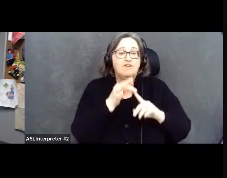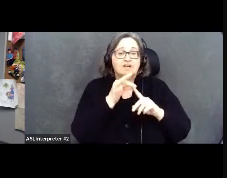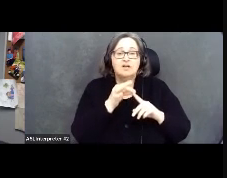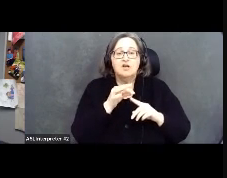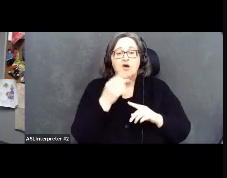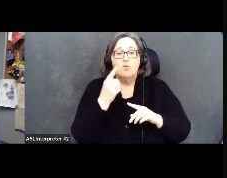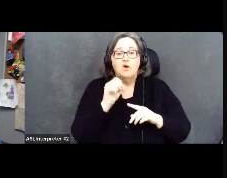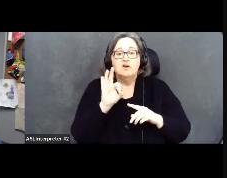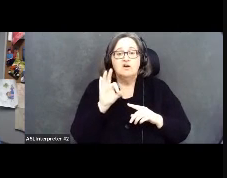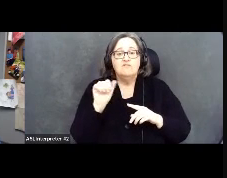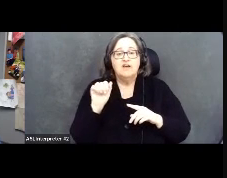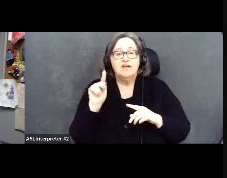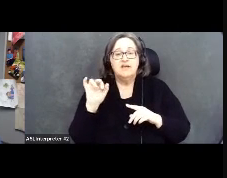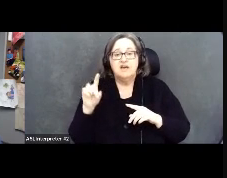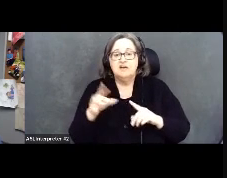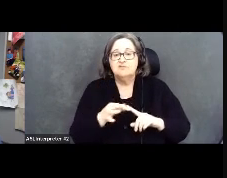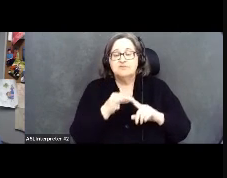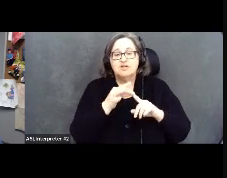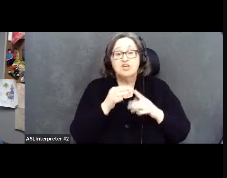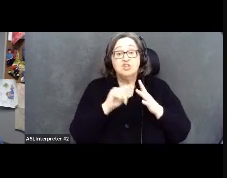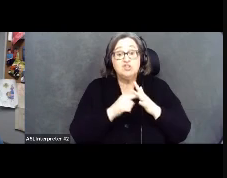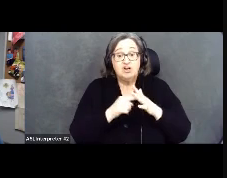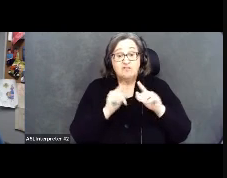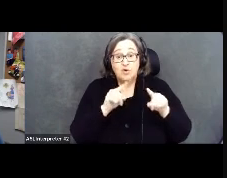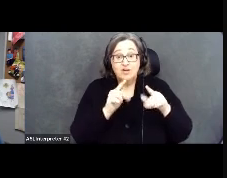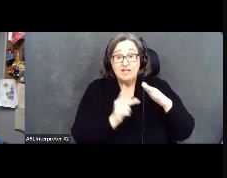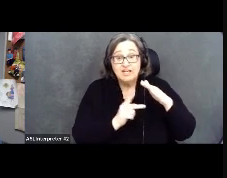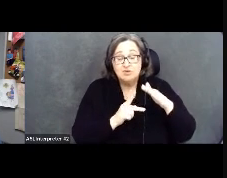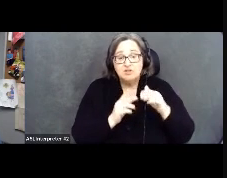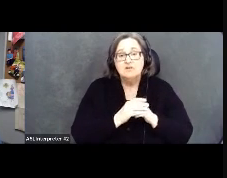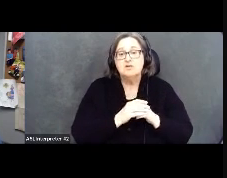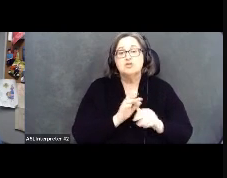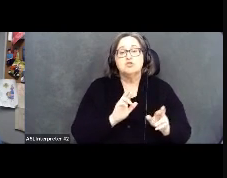a kid incredibly hard going to kindergarten. An getting your kid ready for special needs